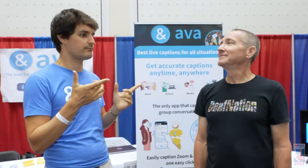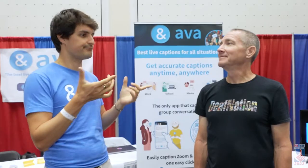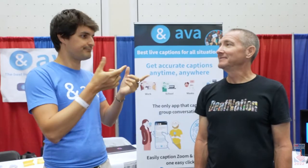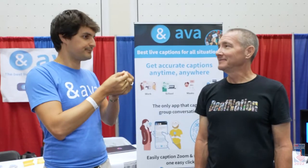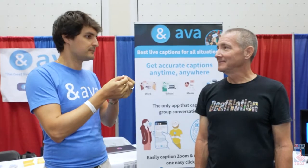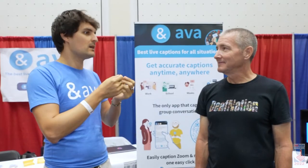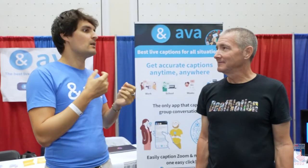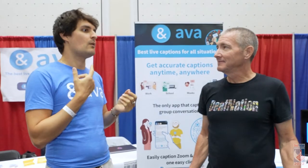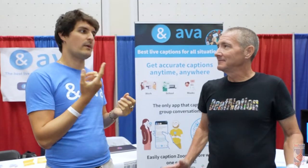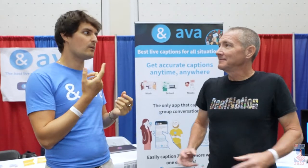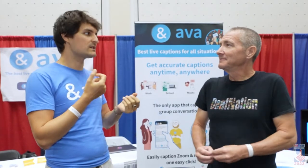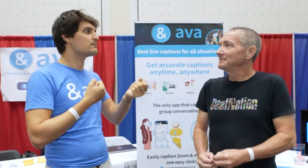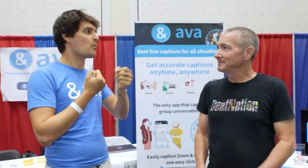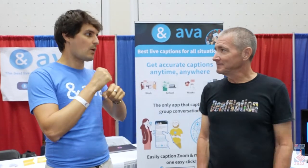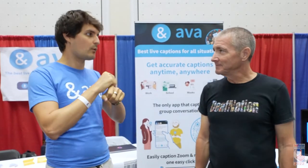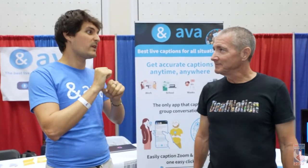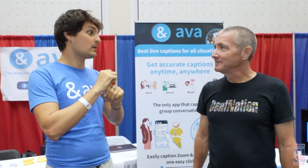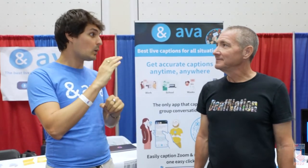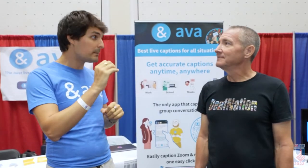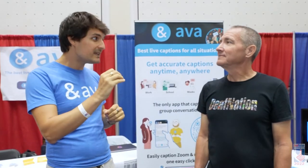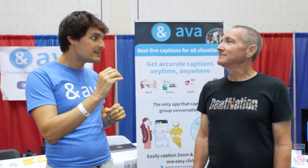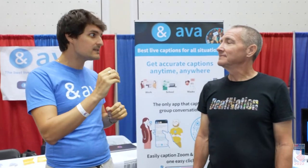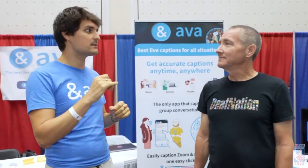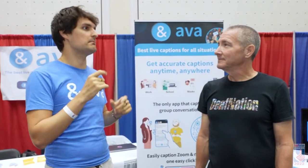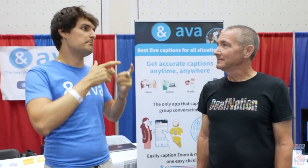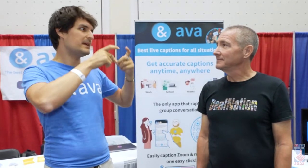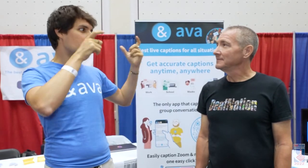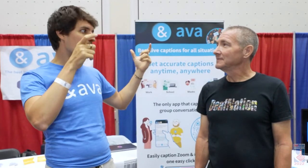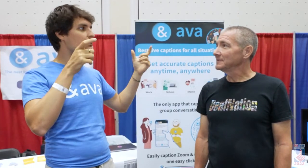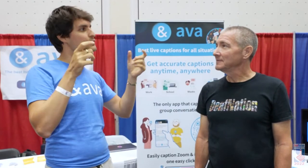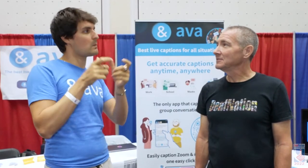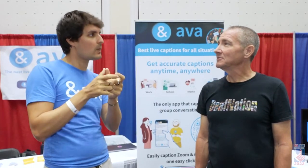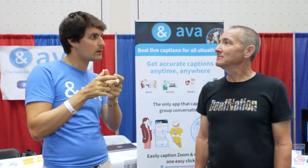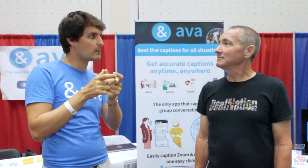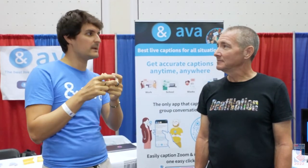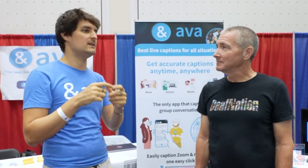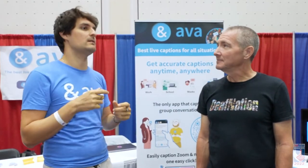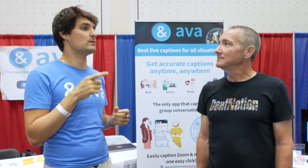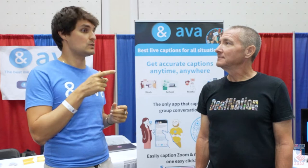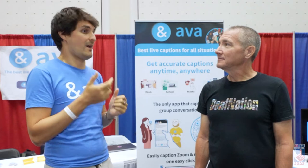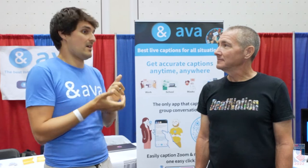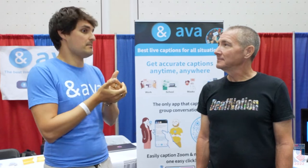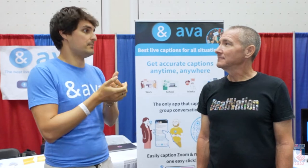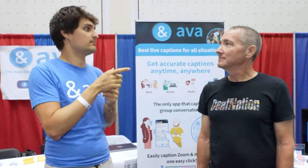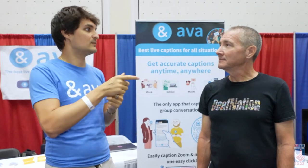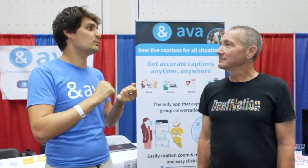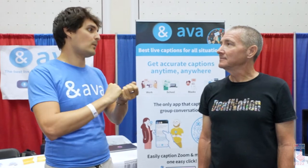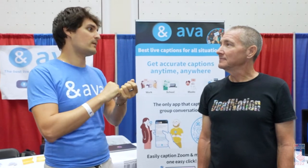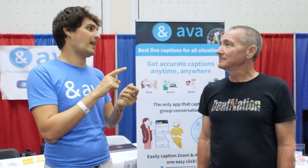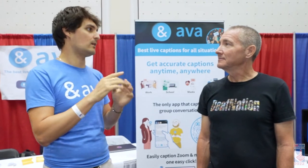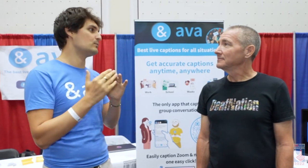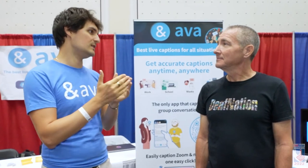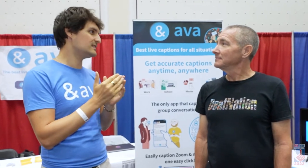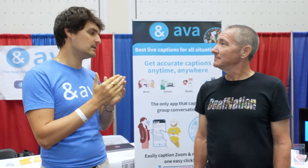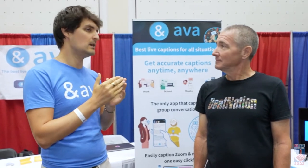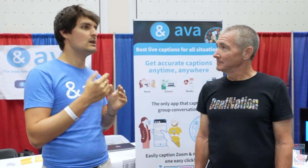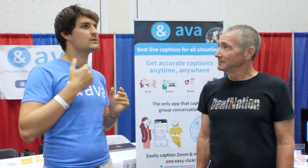We also want to collaborate with companies, big or small. They can also help support the community.